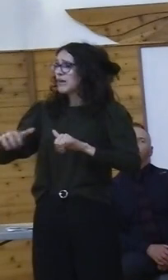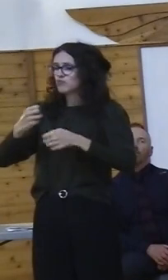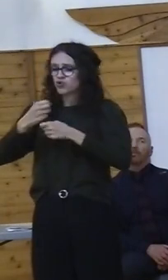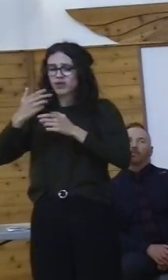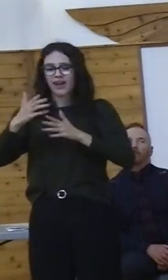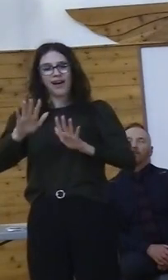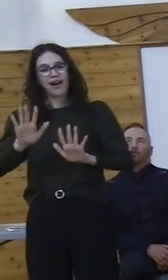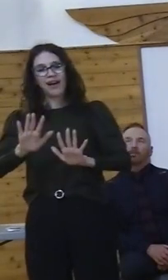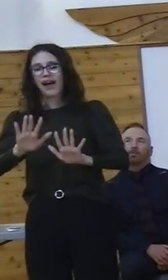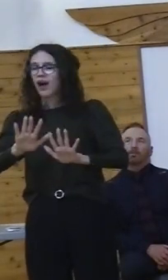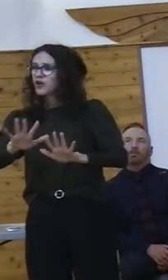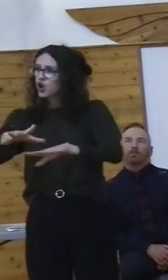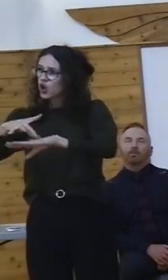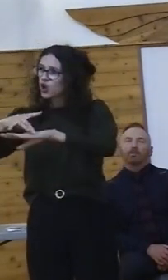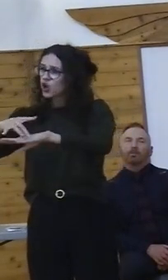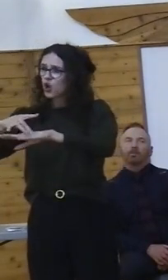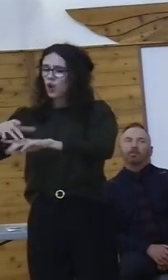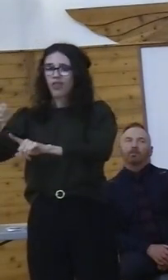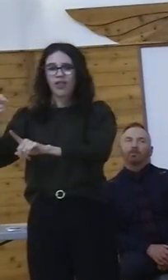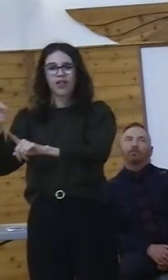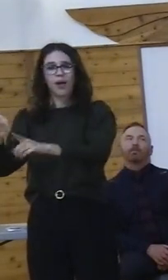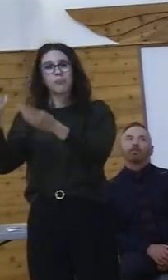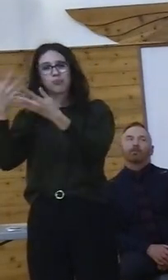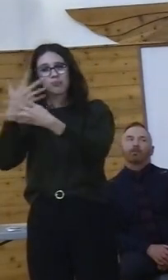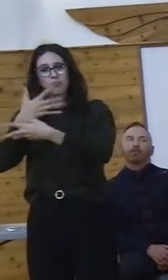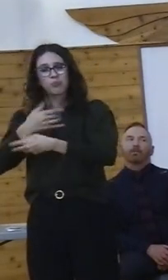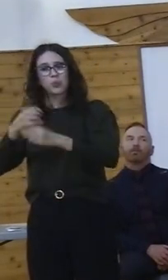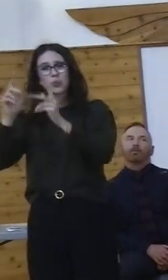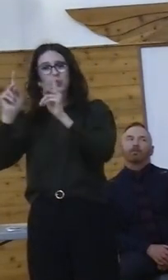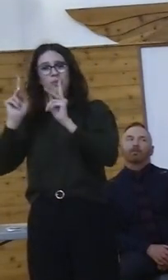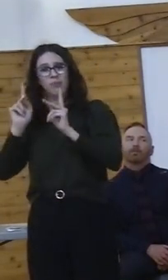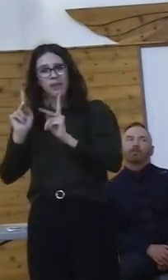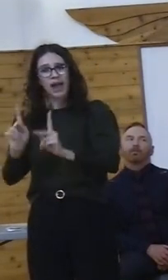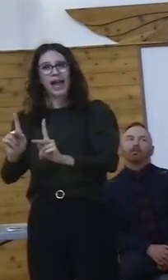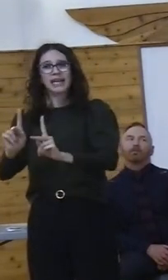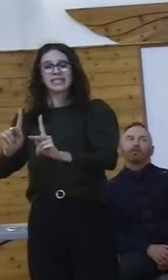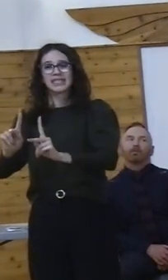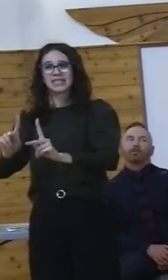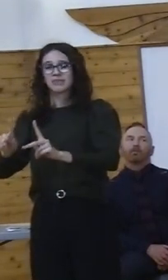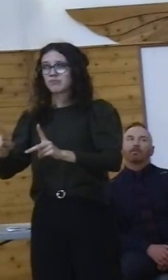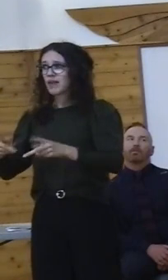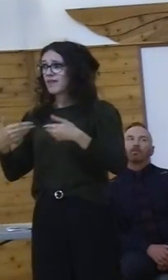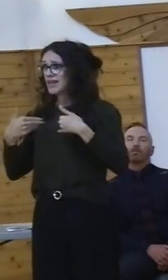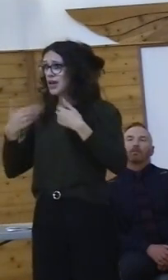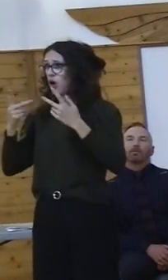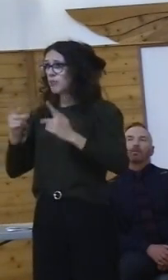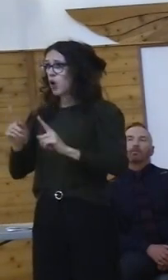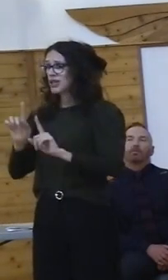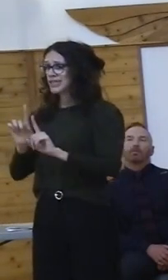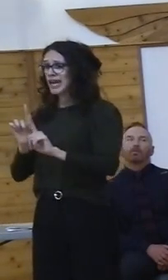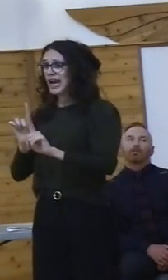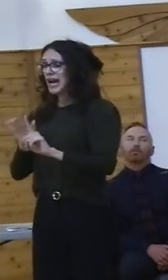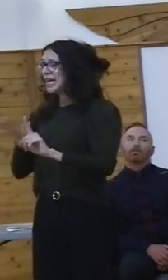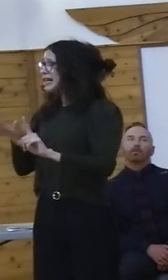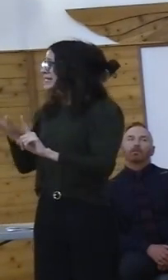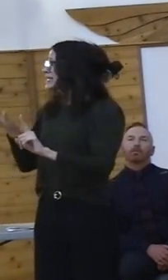young person four times to turn around from creator before creator helped lower that young